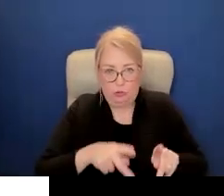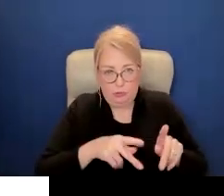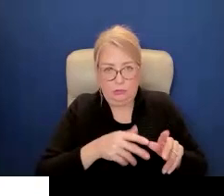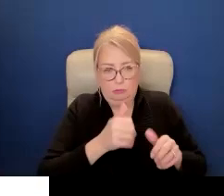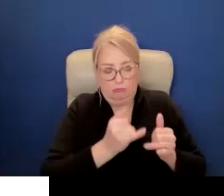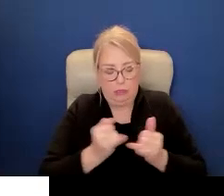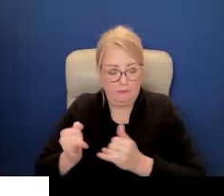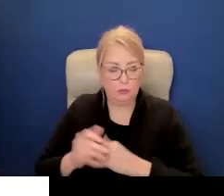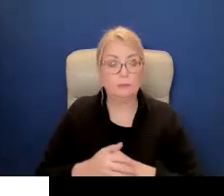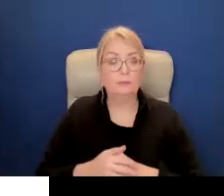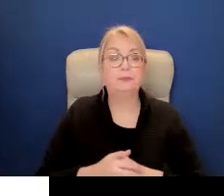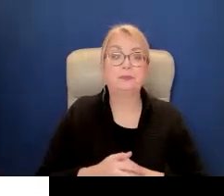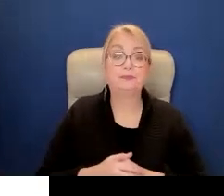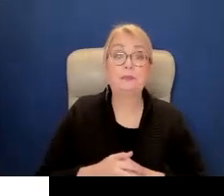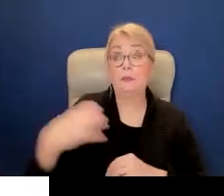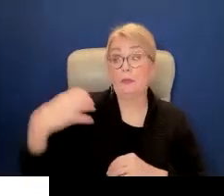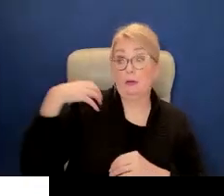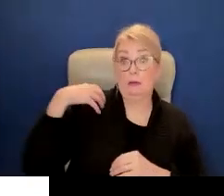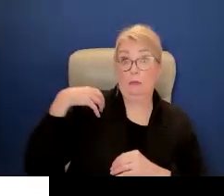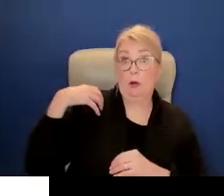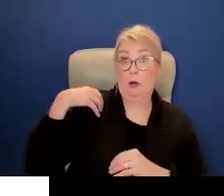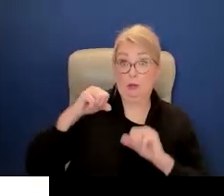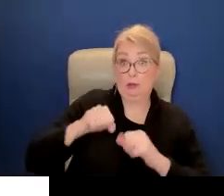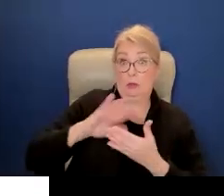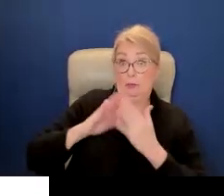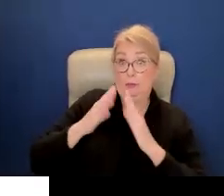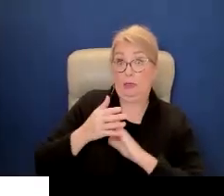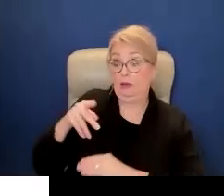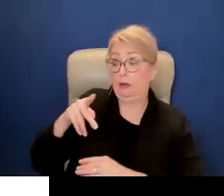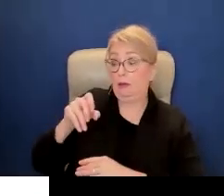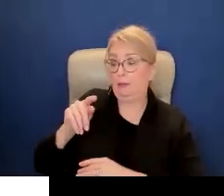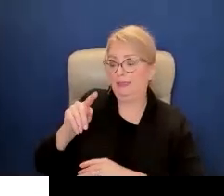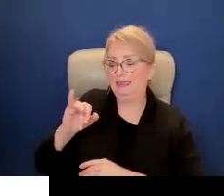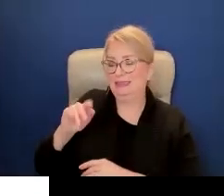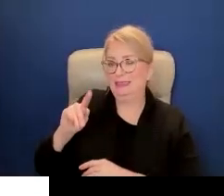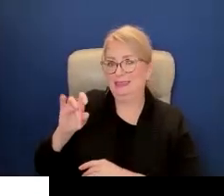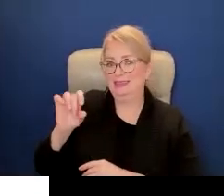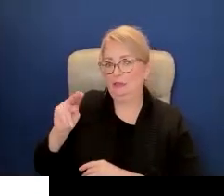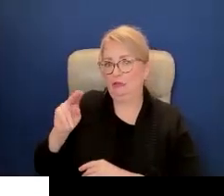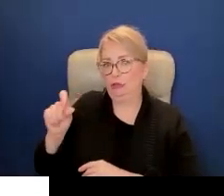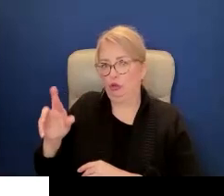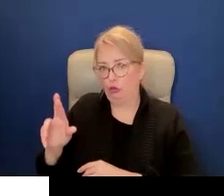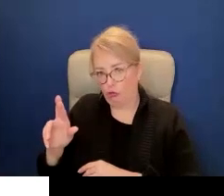an employer can also be a petitioner. Okay. So these are through employment based